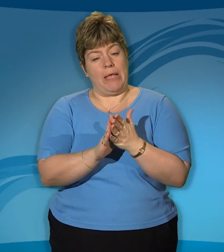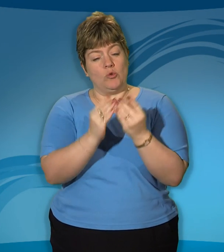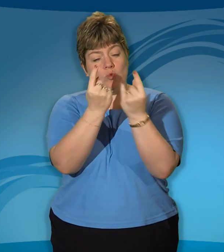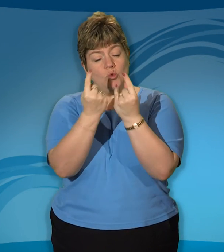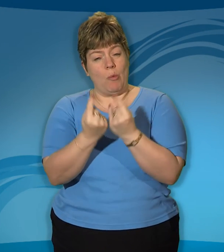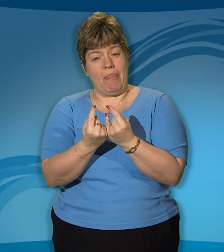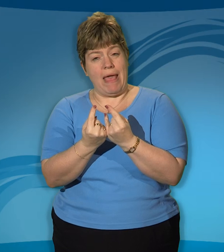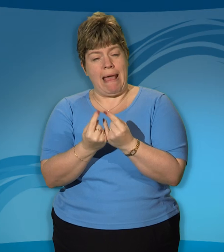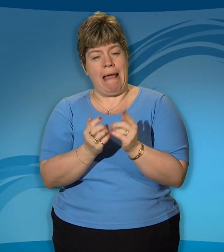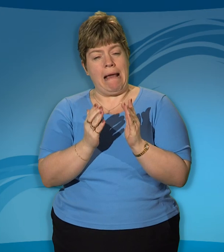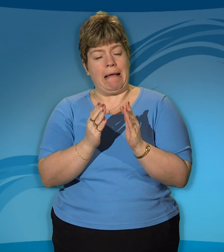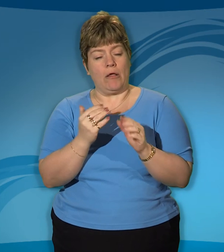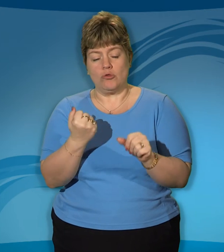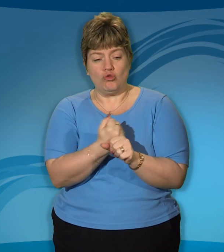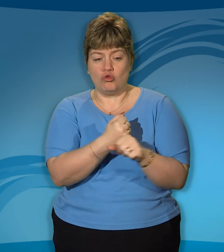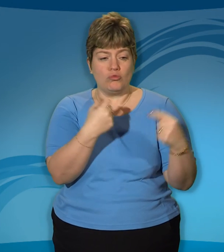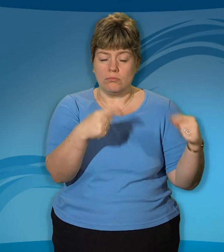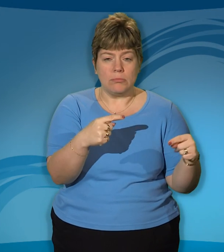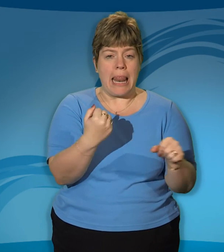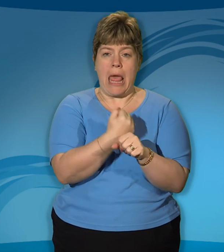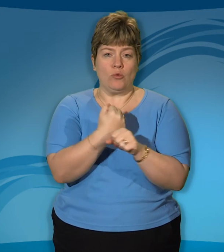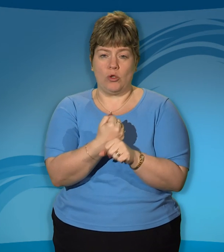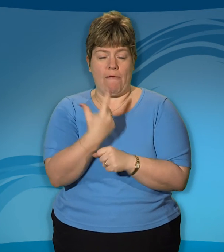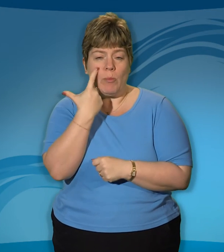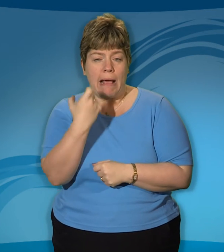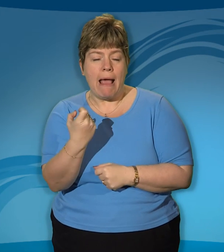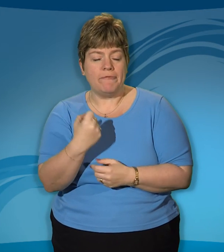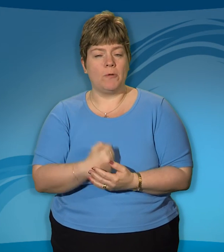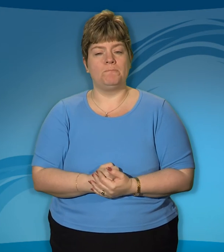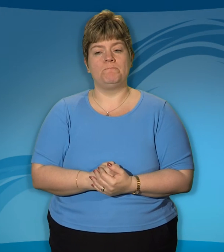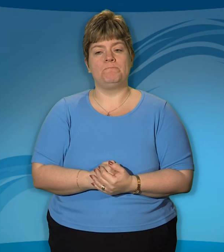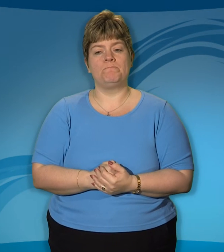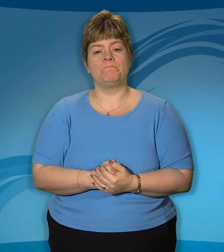Therefore there are certain things that you should and should not do.